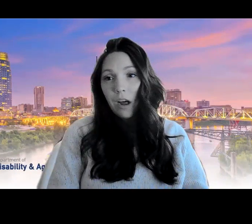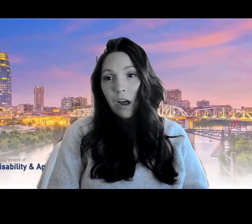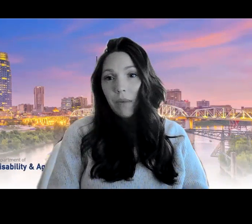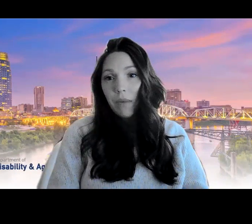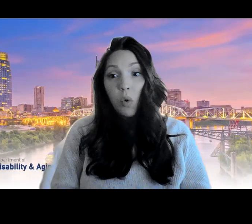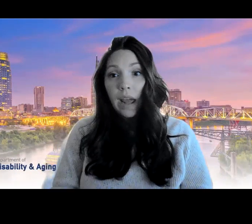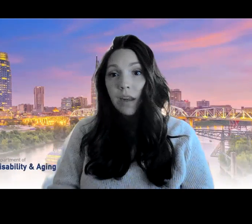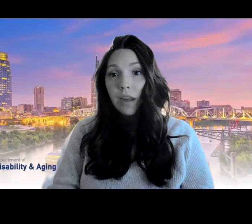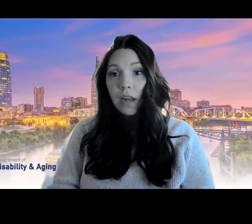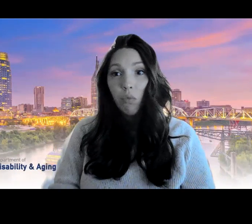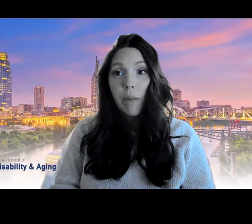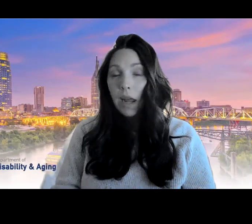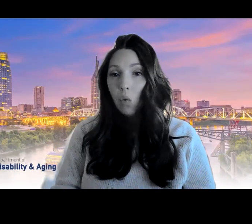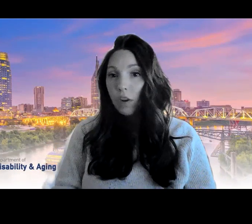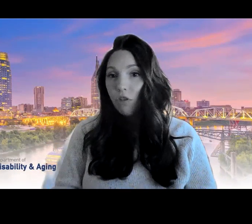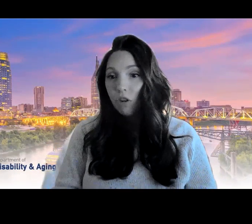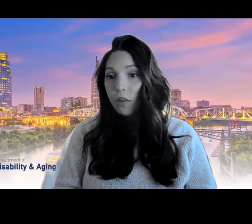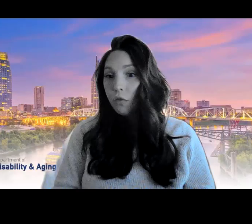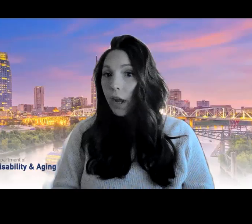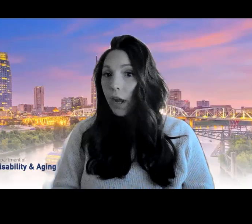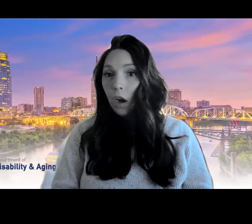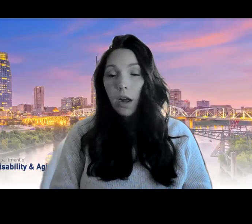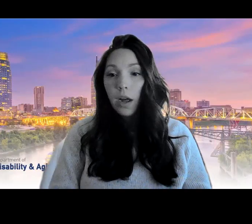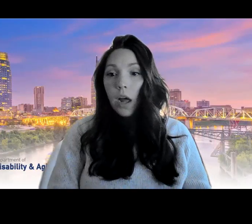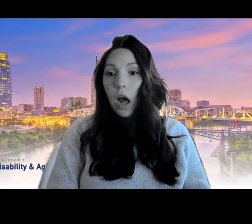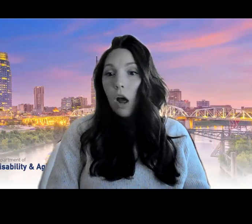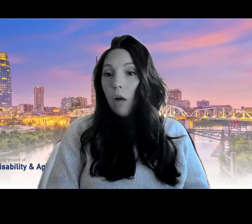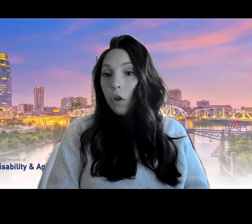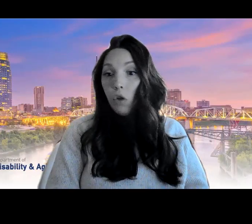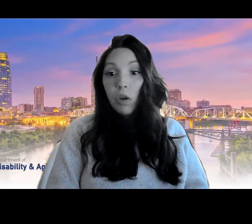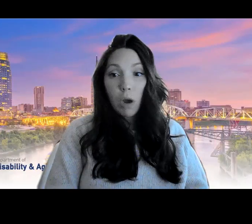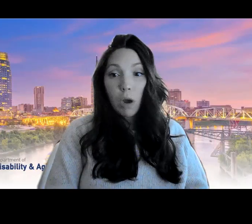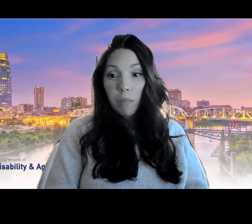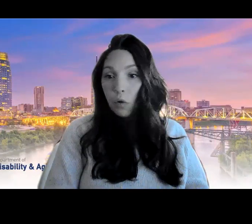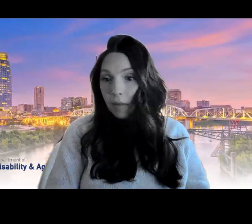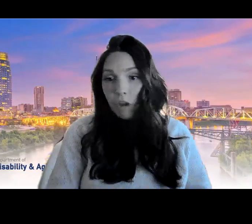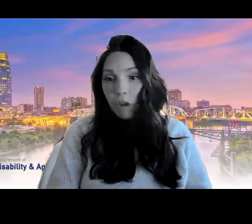If anyone has any remaining questions for Kara, you can drop those in the chat.